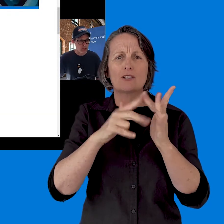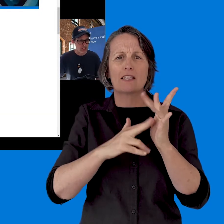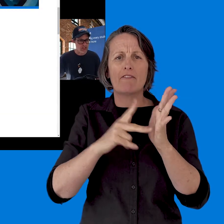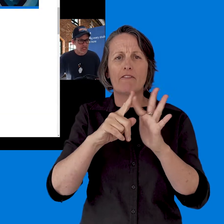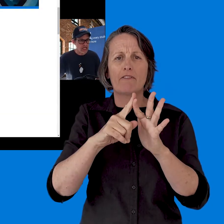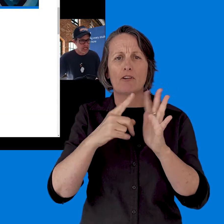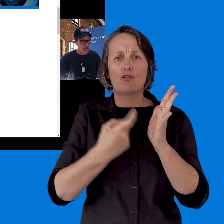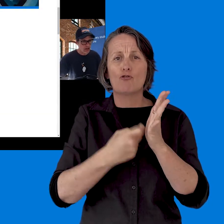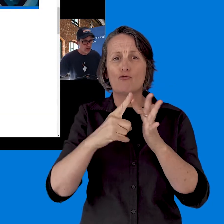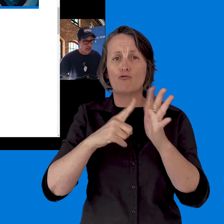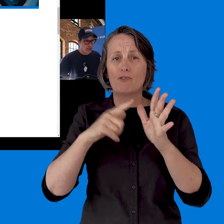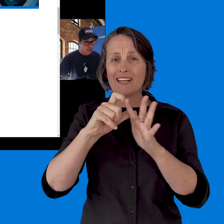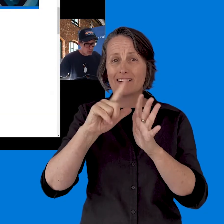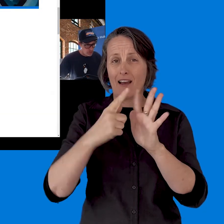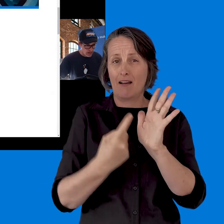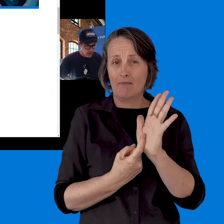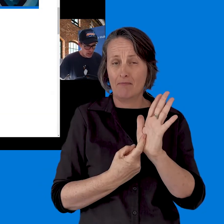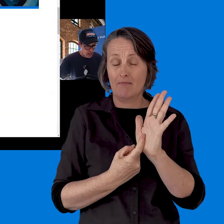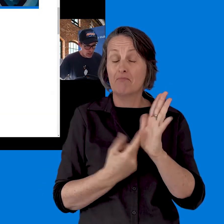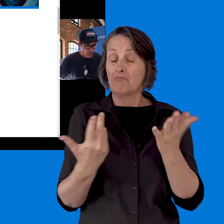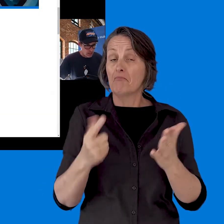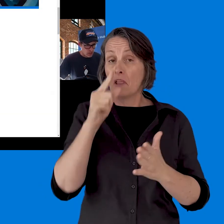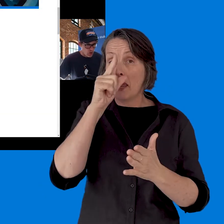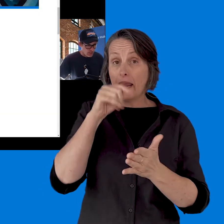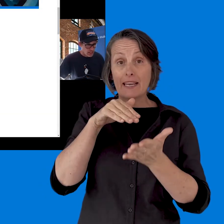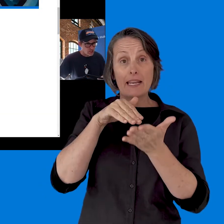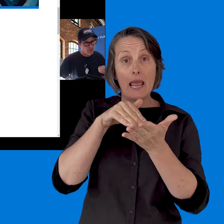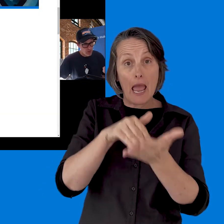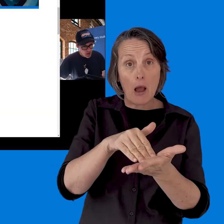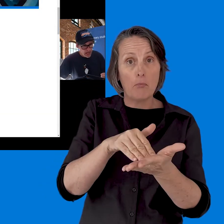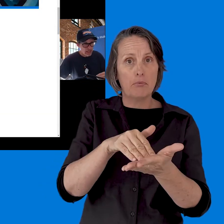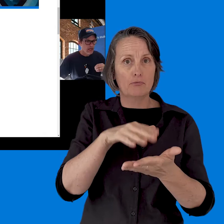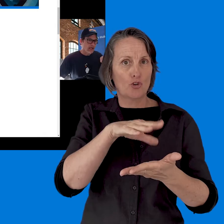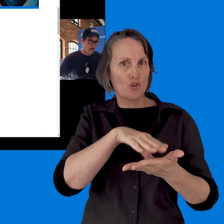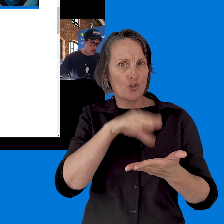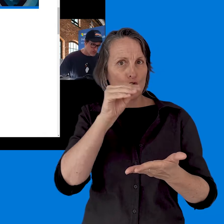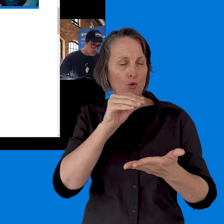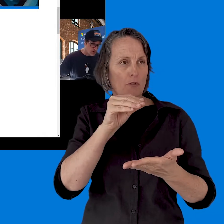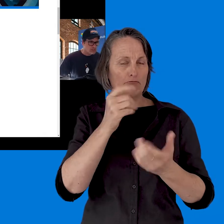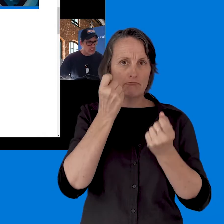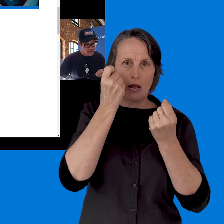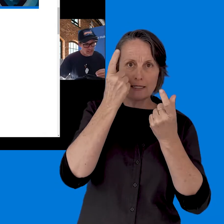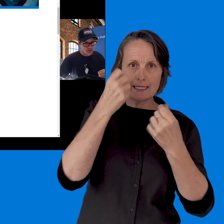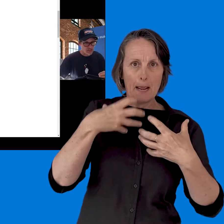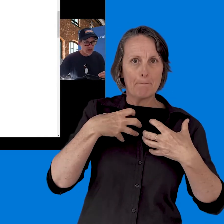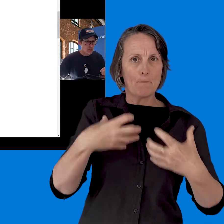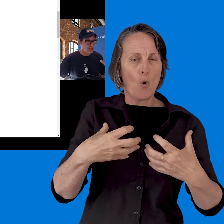And you can see here it can improve incomprehension by increasing fluency, et cetera, et cetera.